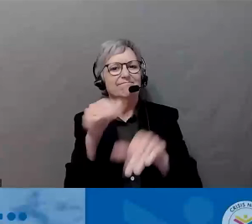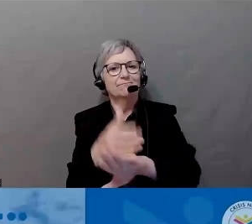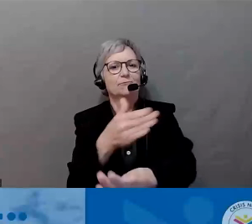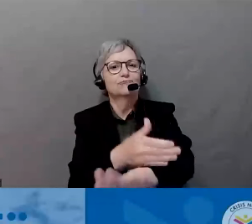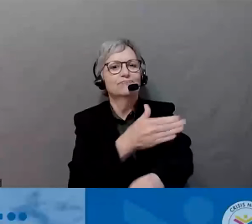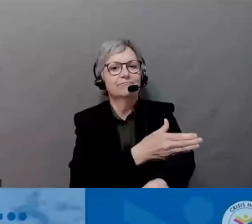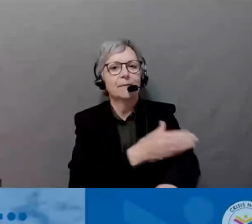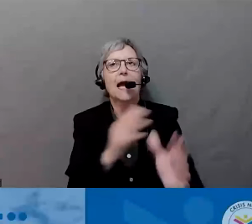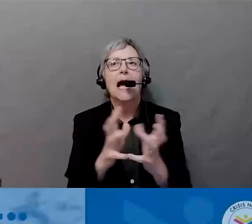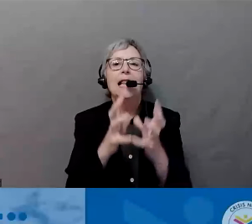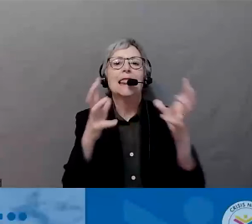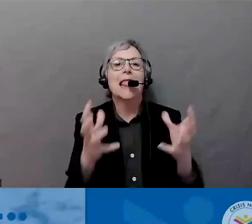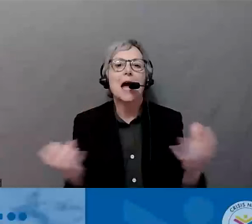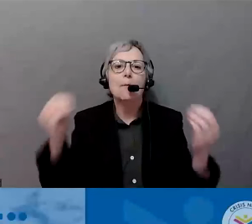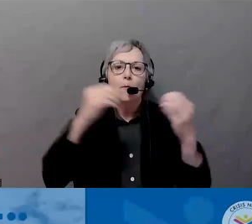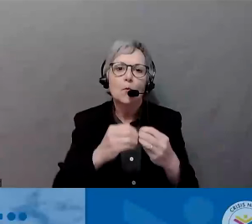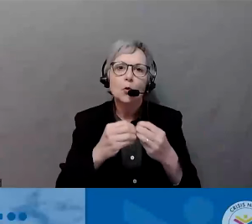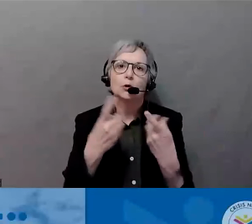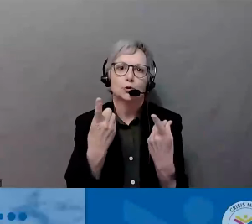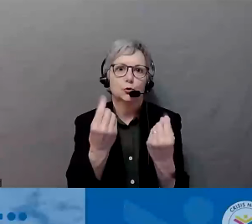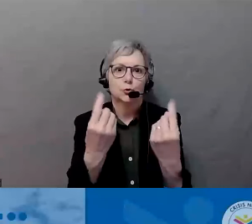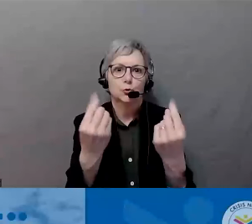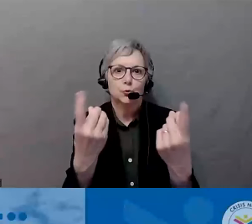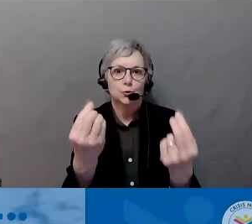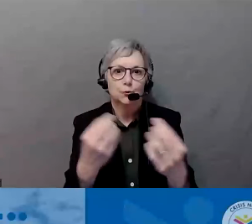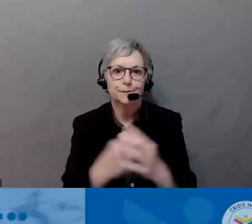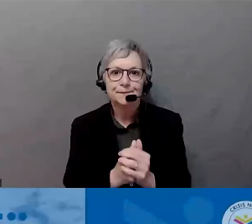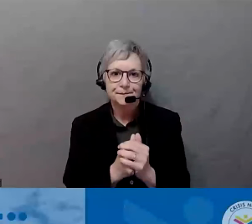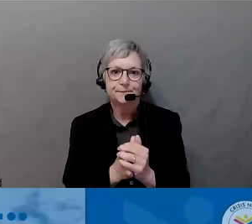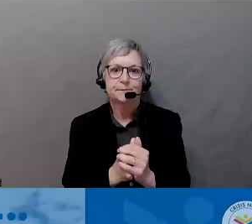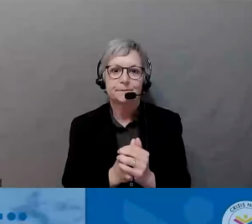IS MORE TO DO. HEARING THE VOICES OF THE LIVED EXPERIENCE